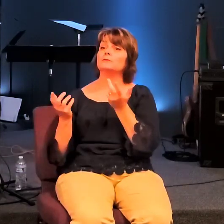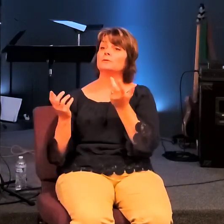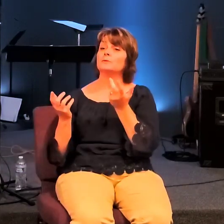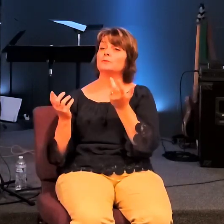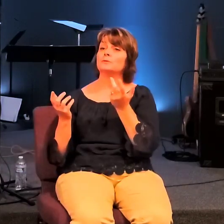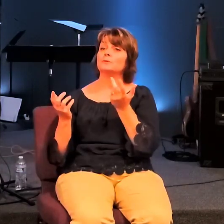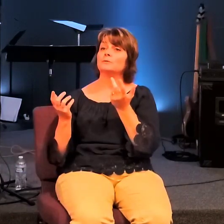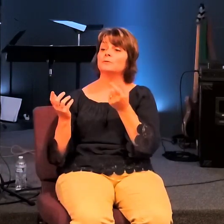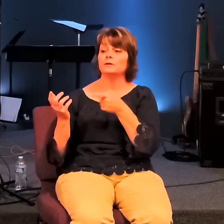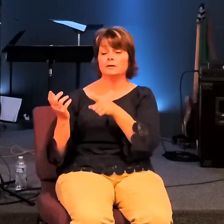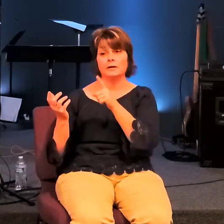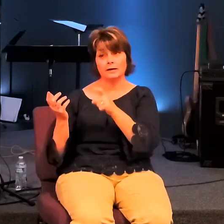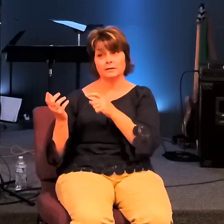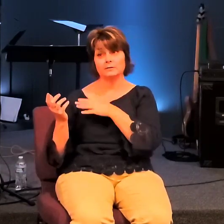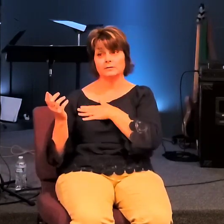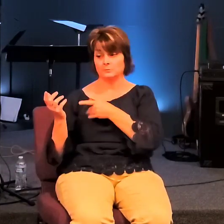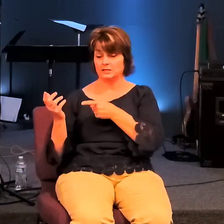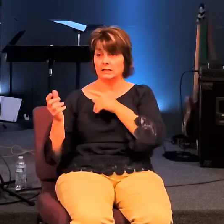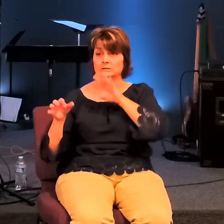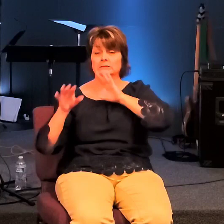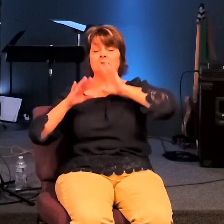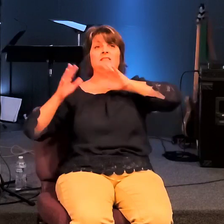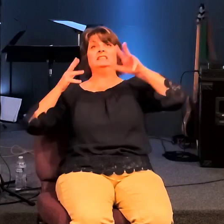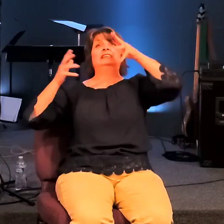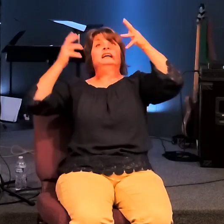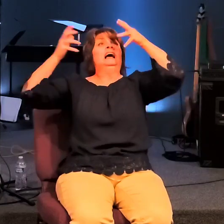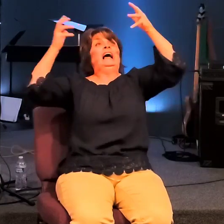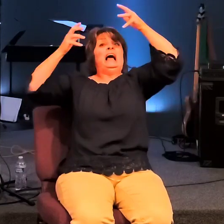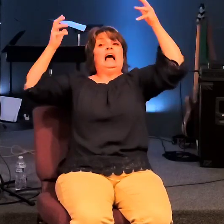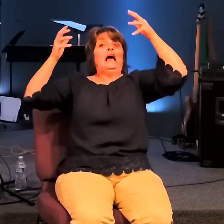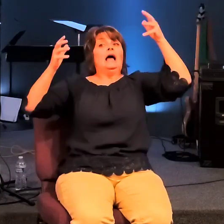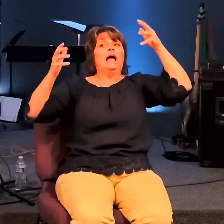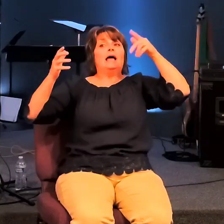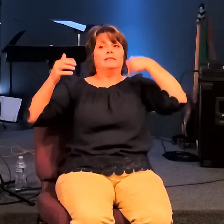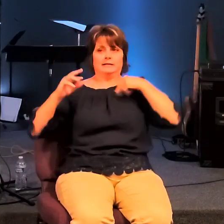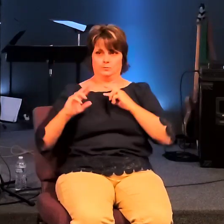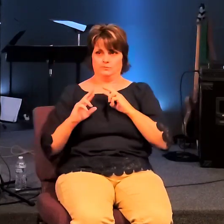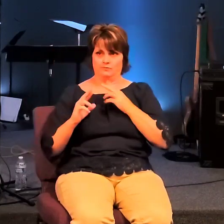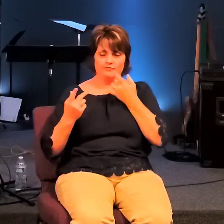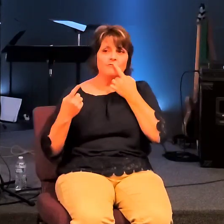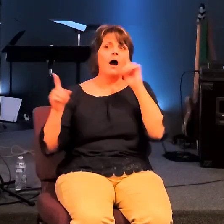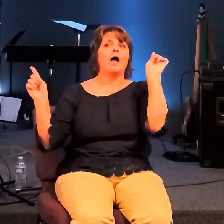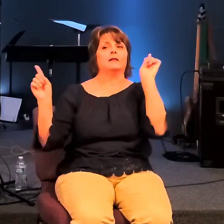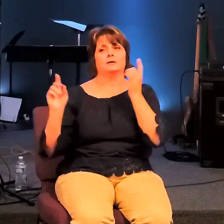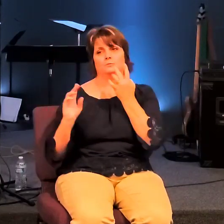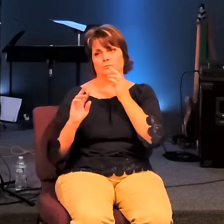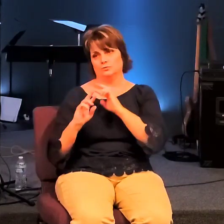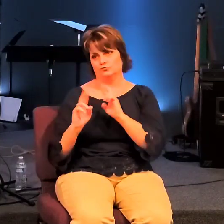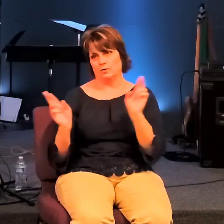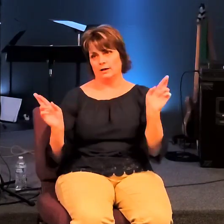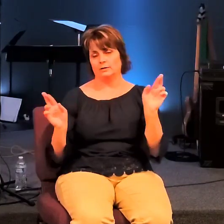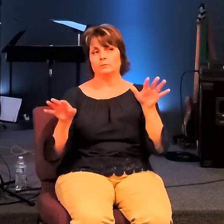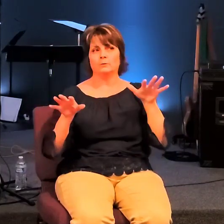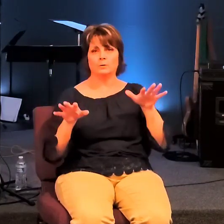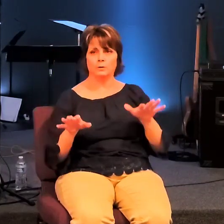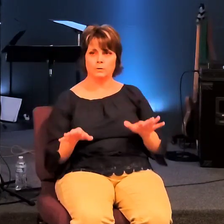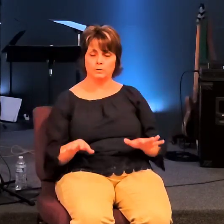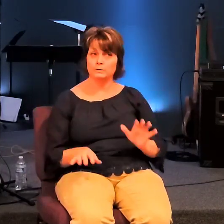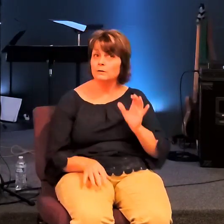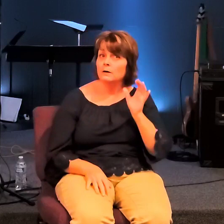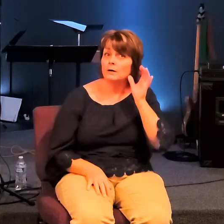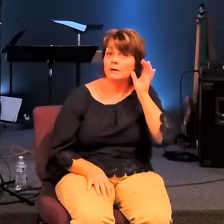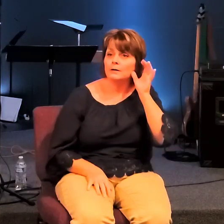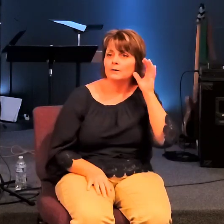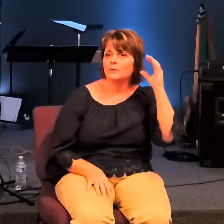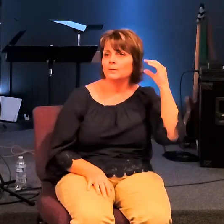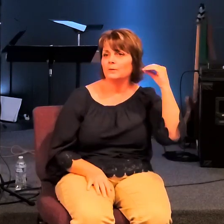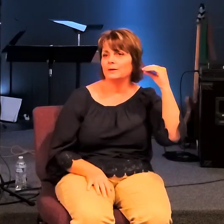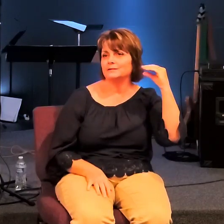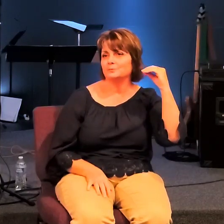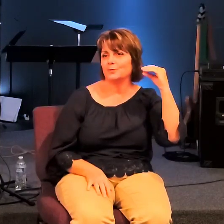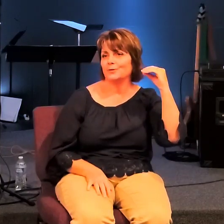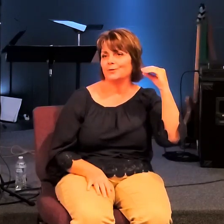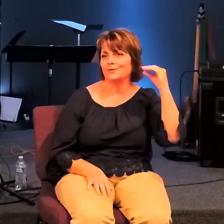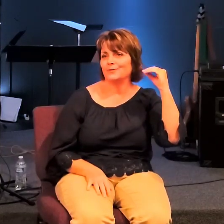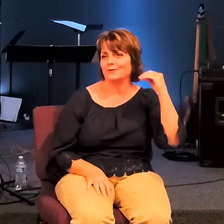he was ready to listen for the whisper of God’s voice but we also see Solitude in